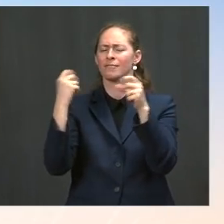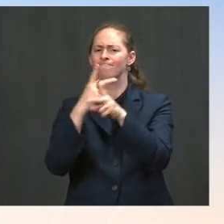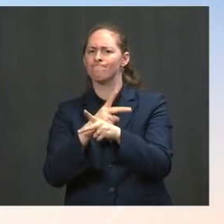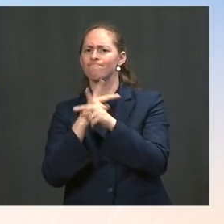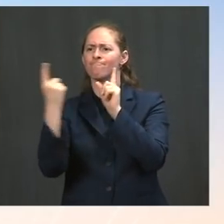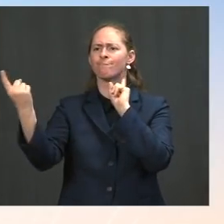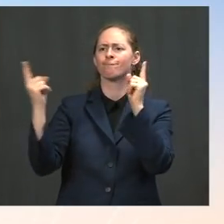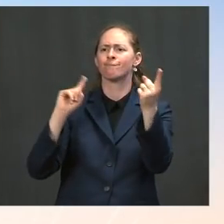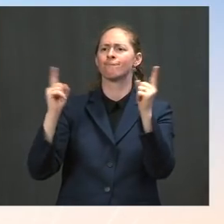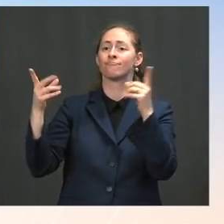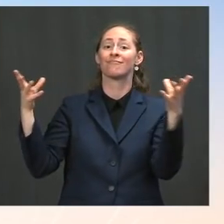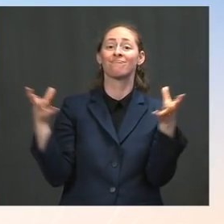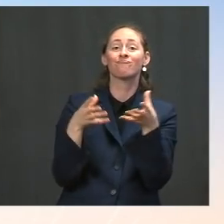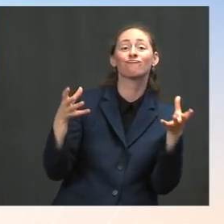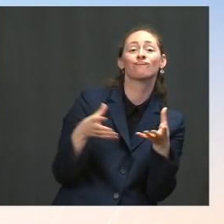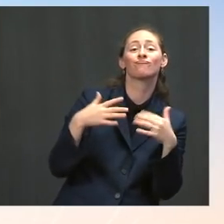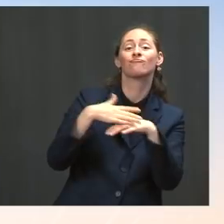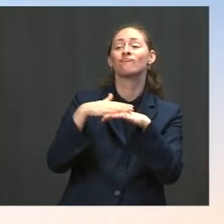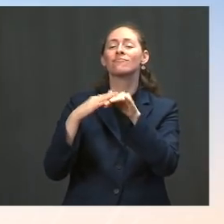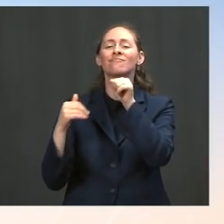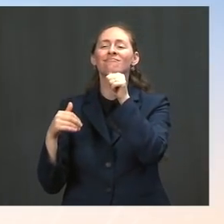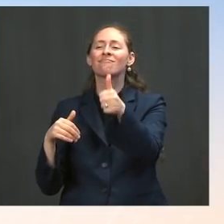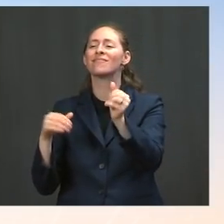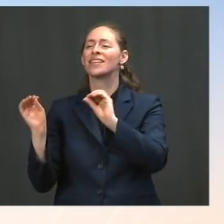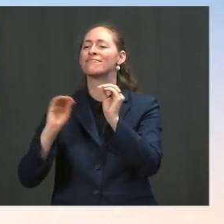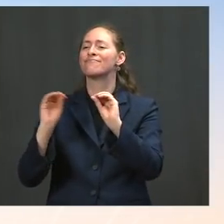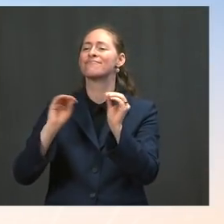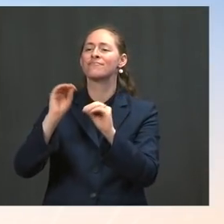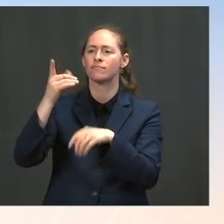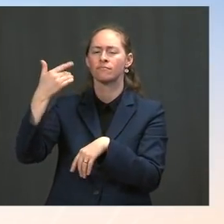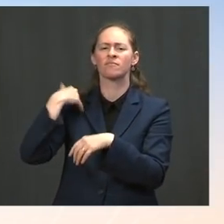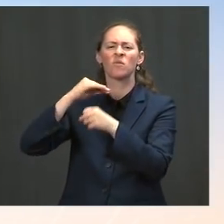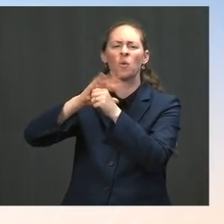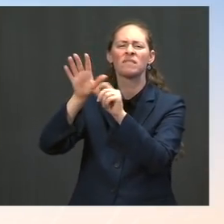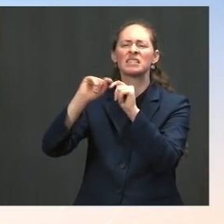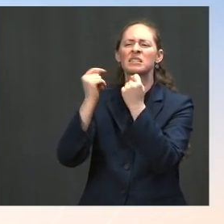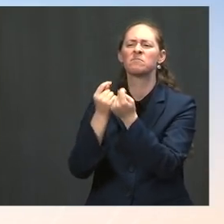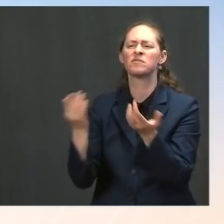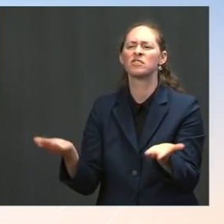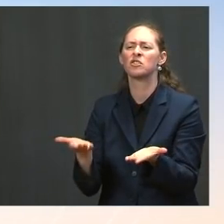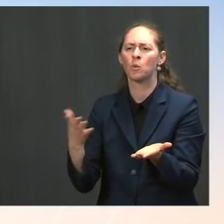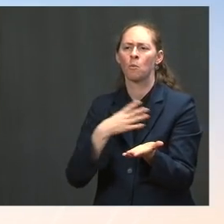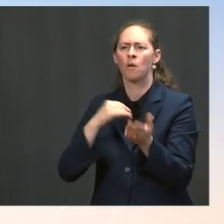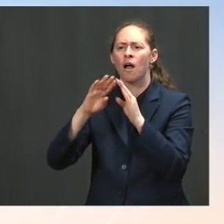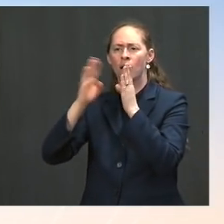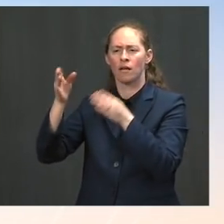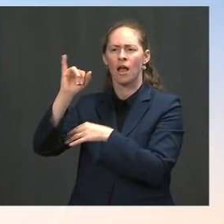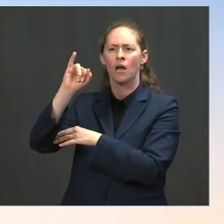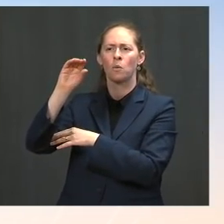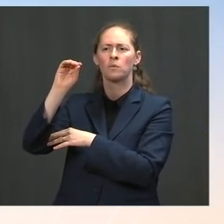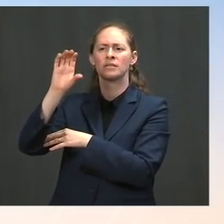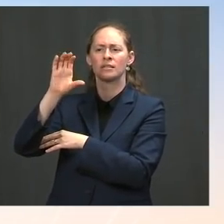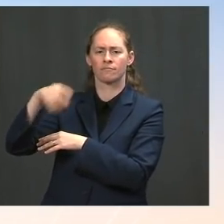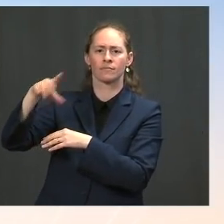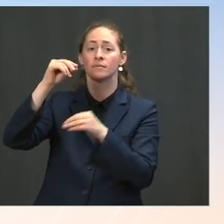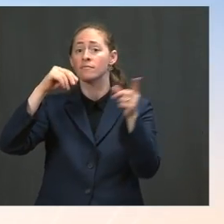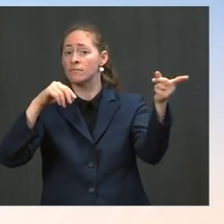Our COVID team at the White House as well as health officials at the IOC and the government of Japan all agree that the stringent protocols and health measures in place